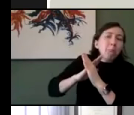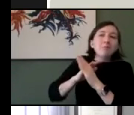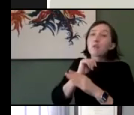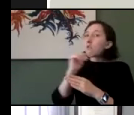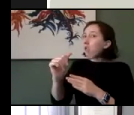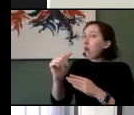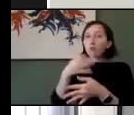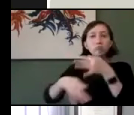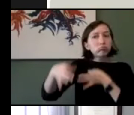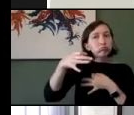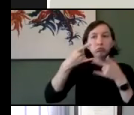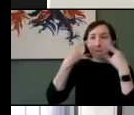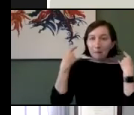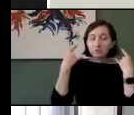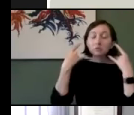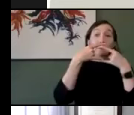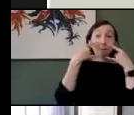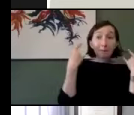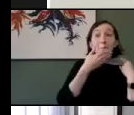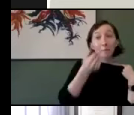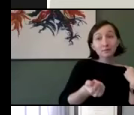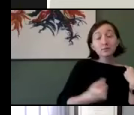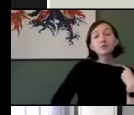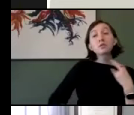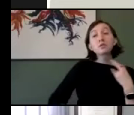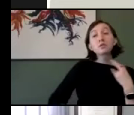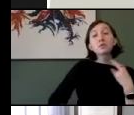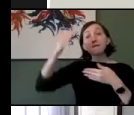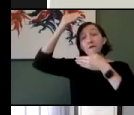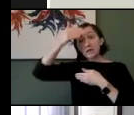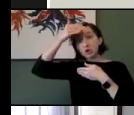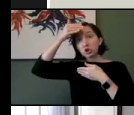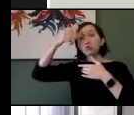The face shield and goggles are used to protect the eyes.